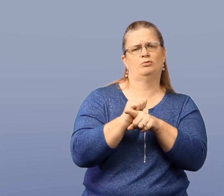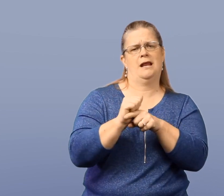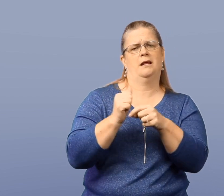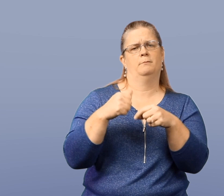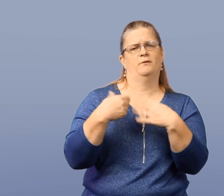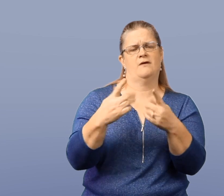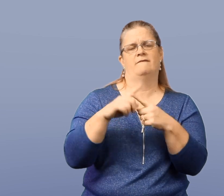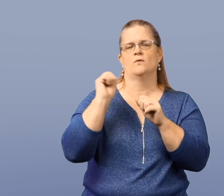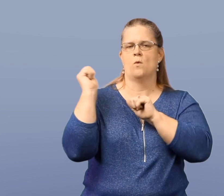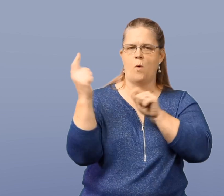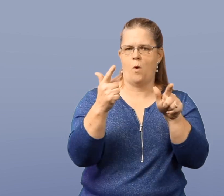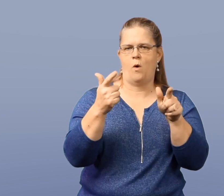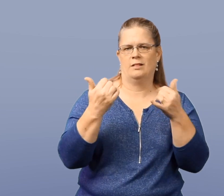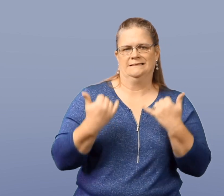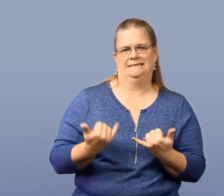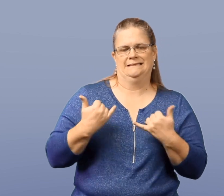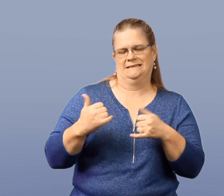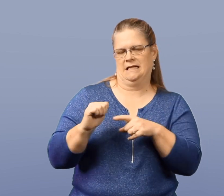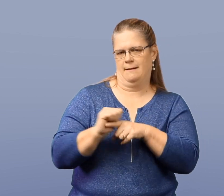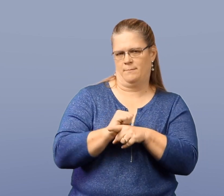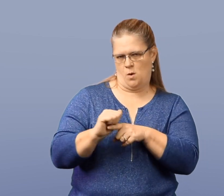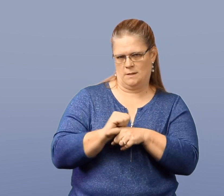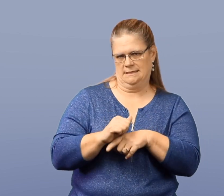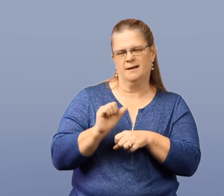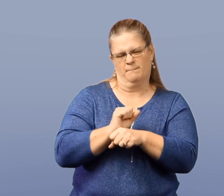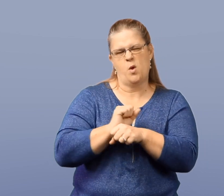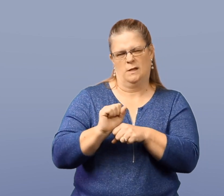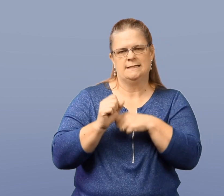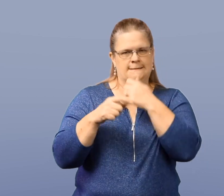as annual training provided to all existing employees.